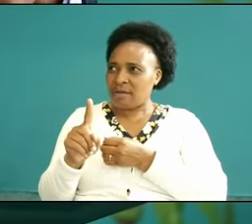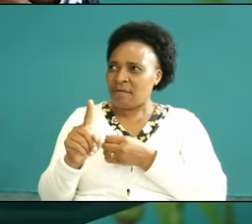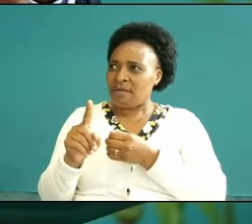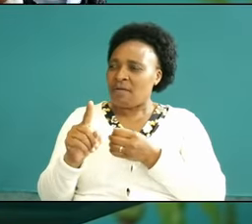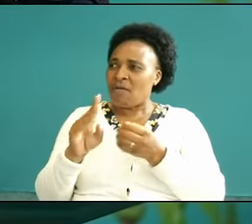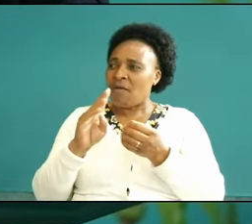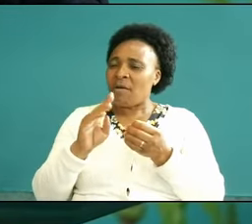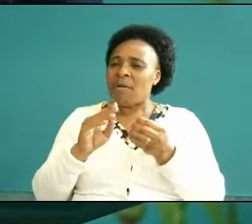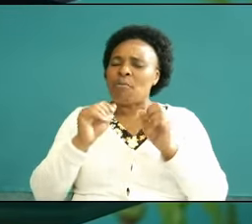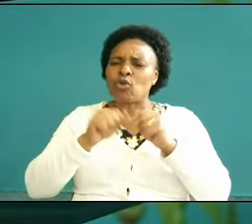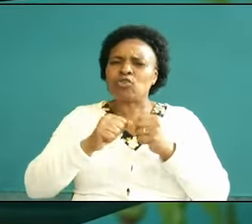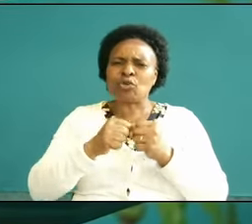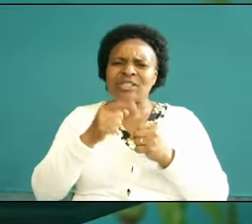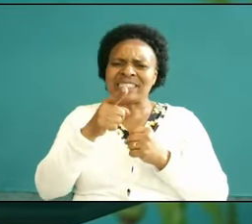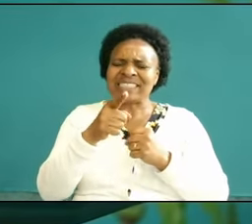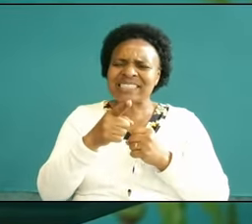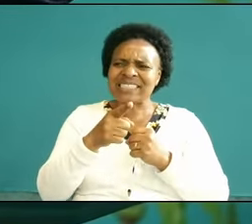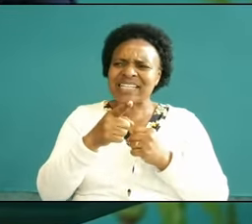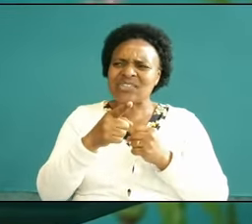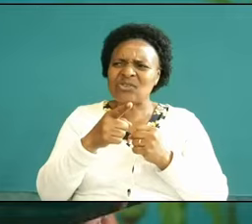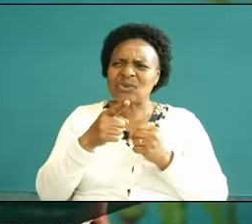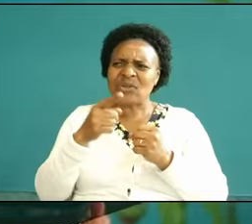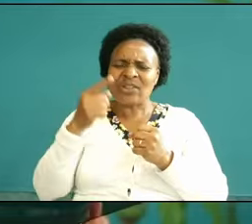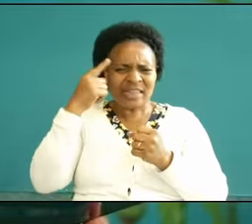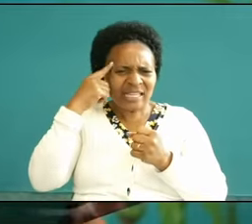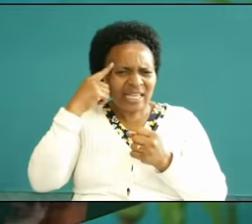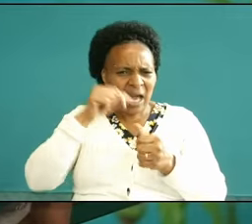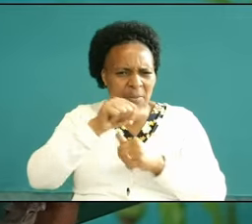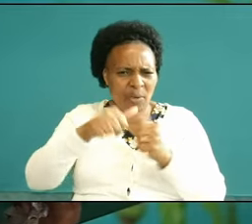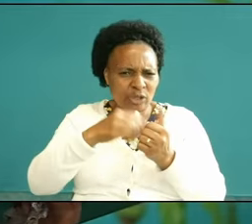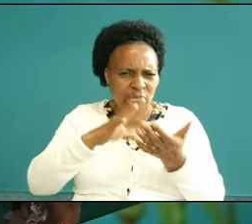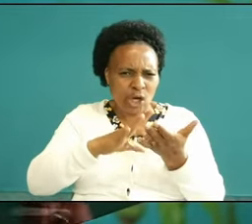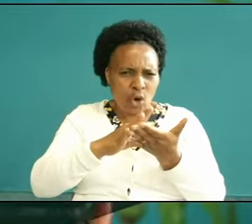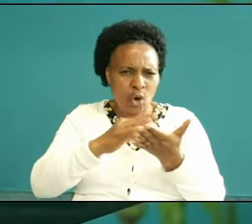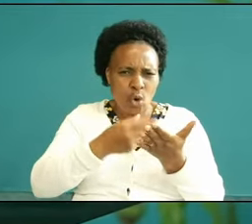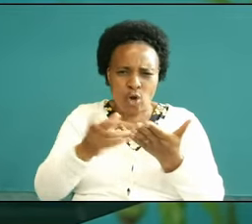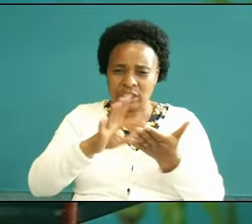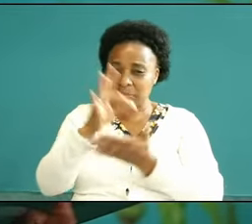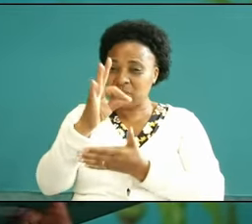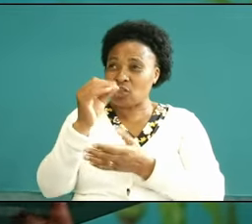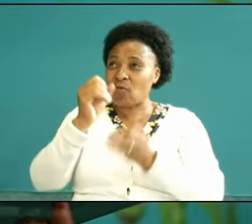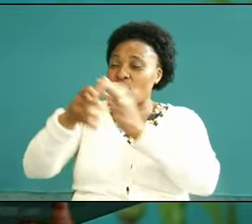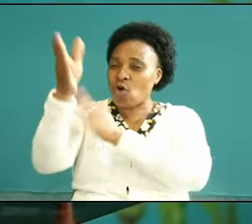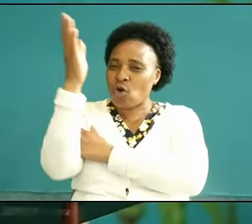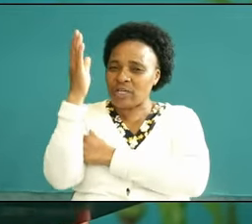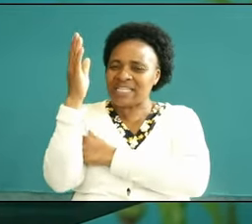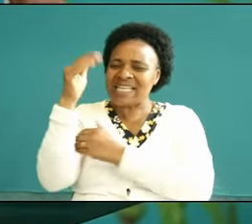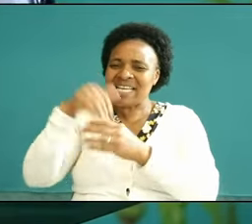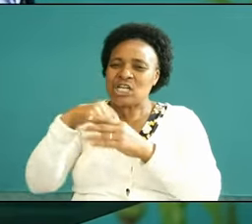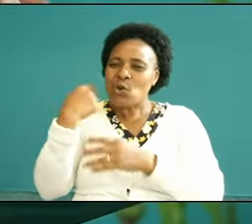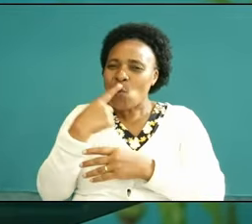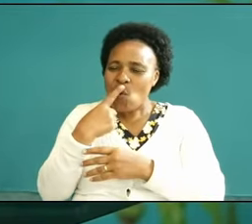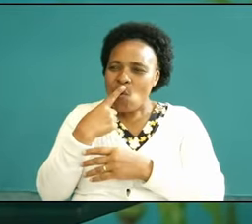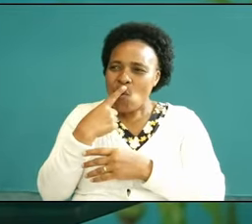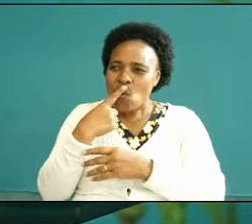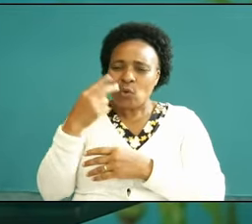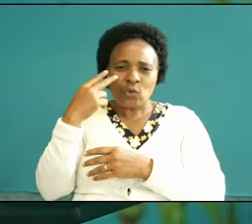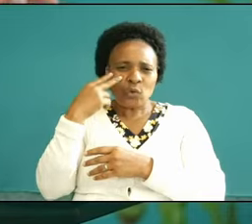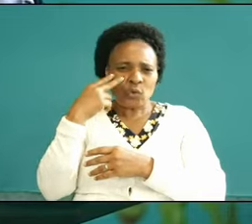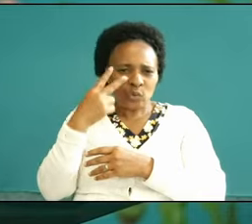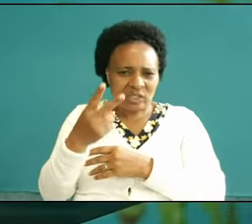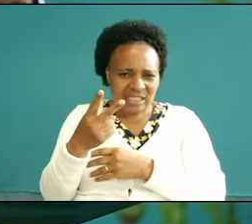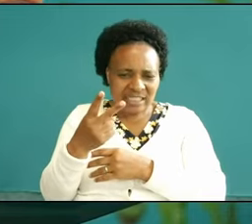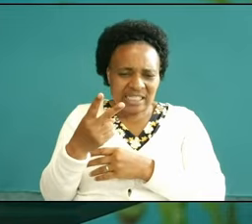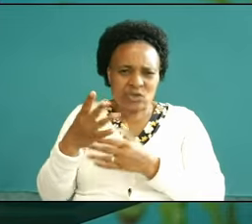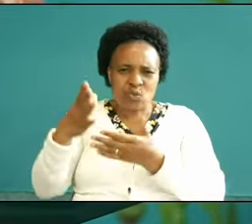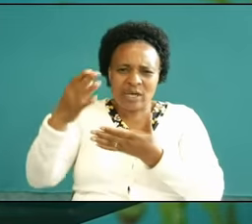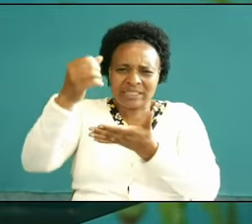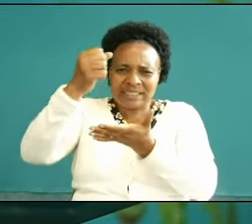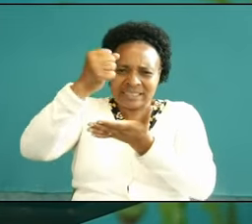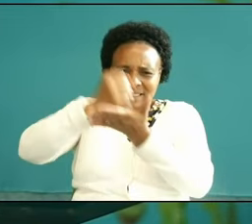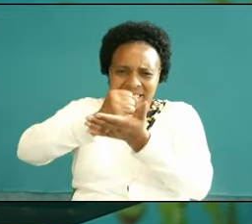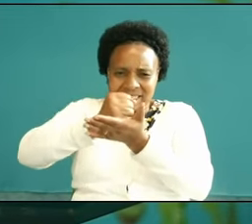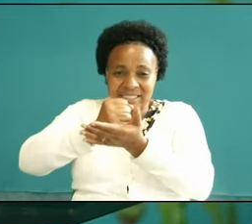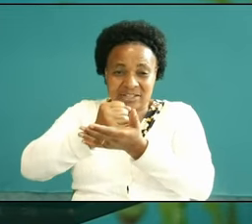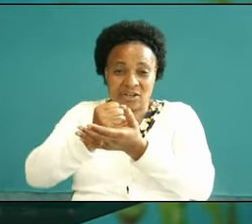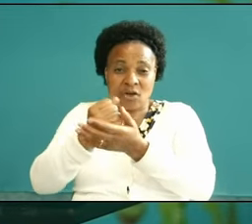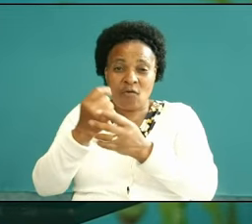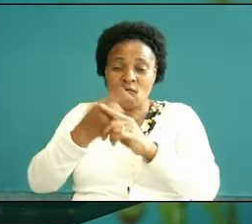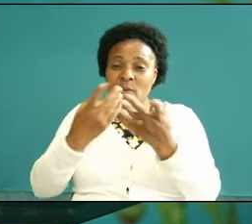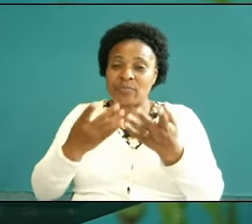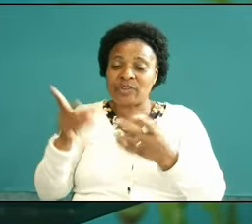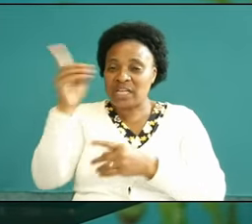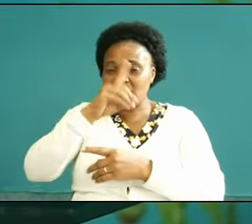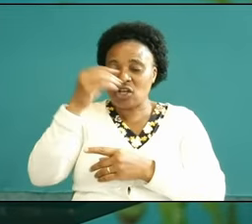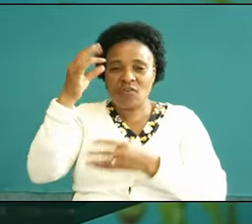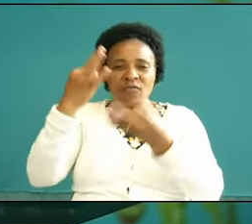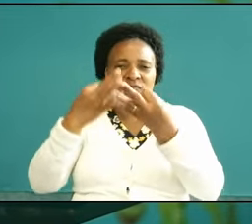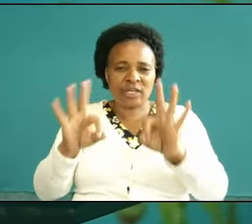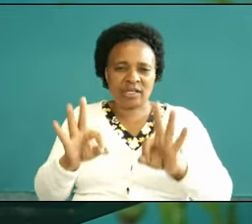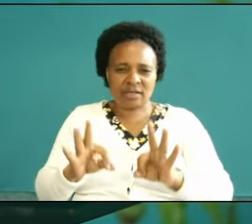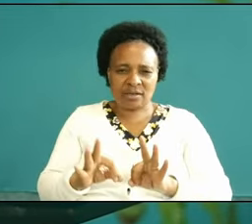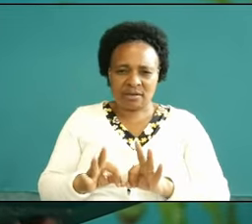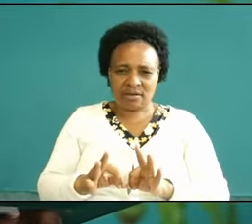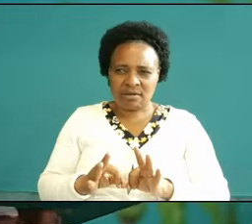ging the holy spirit of God in whom you were sealed for the day of redemption verse 31 but